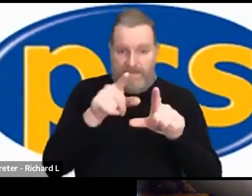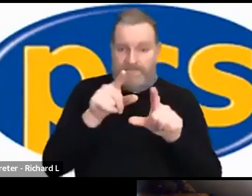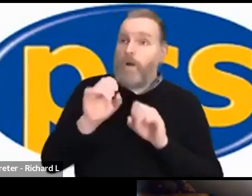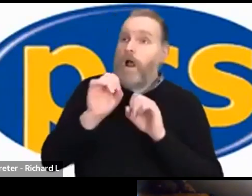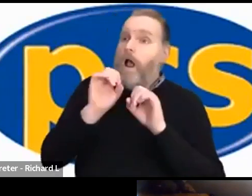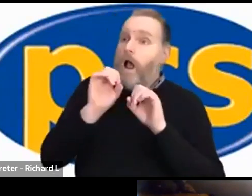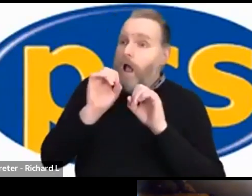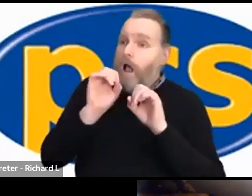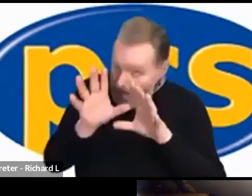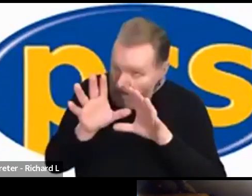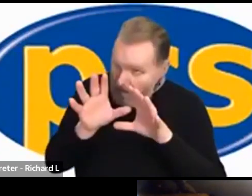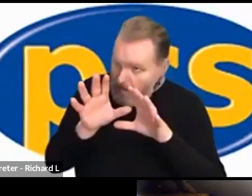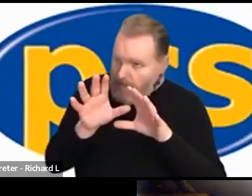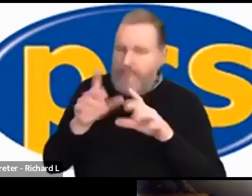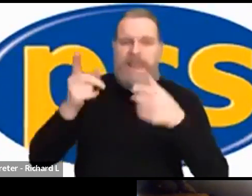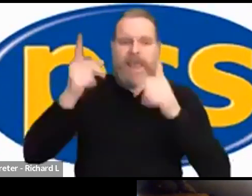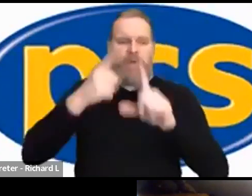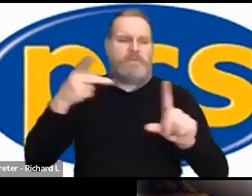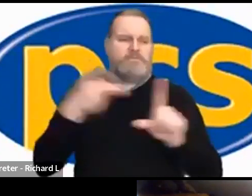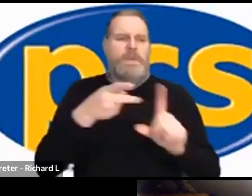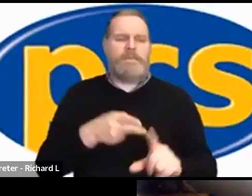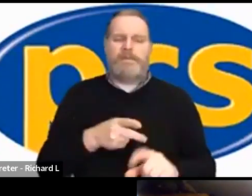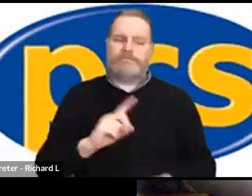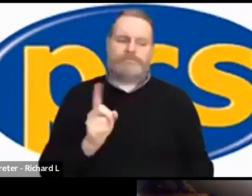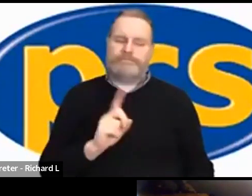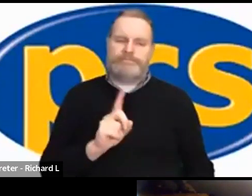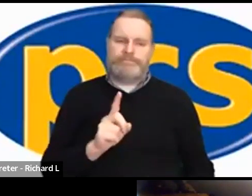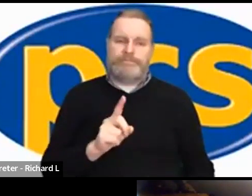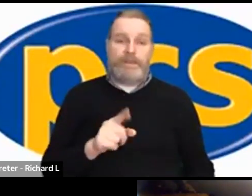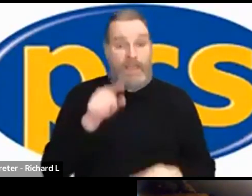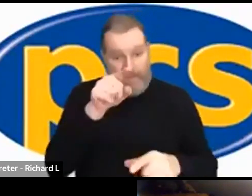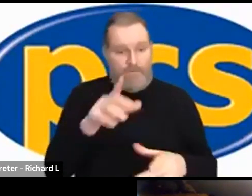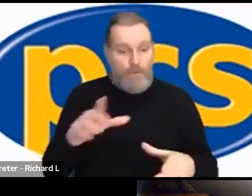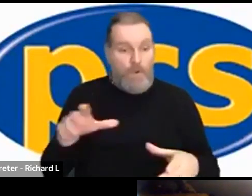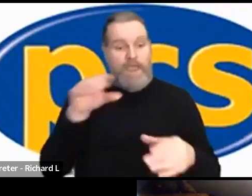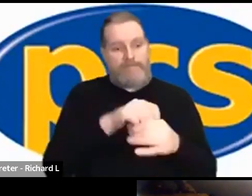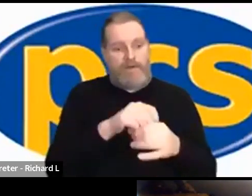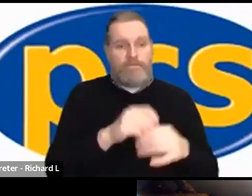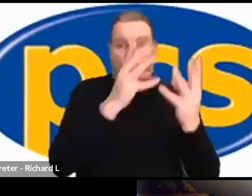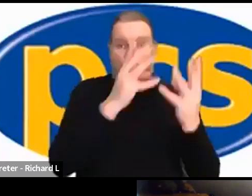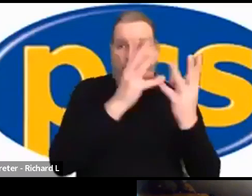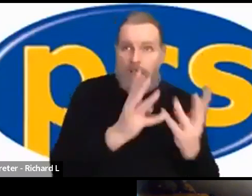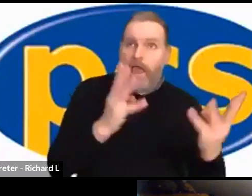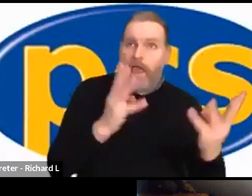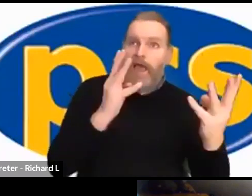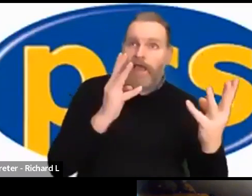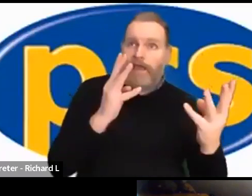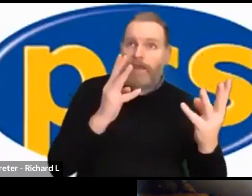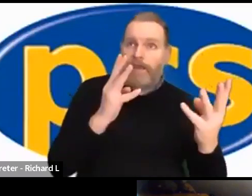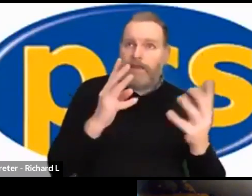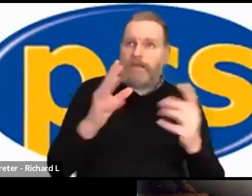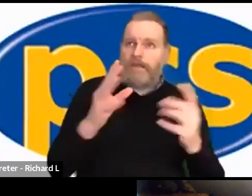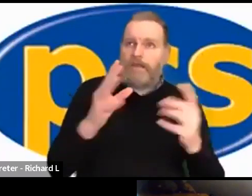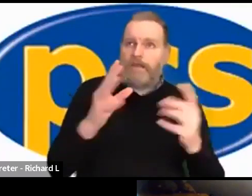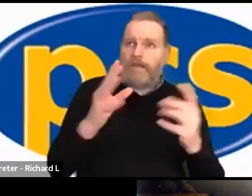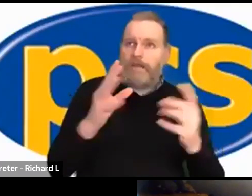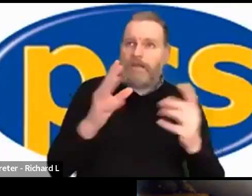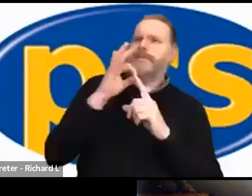employer who may try to trip somebody up so up. So if you're going to be on a picket line, or if you picket line, or if you if you're going to be approached by the media, and you need any